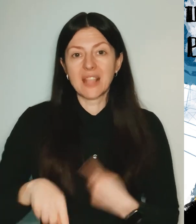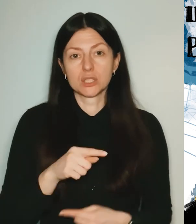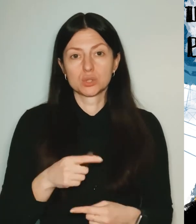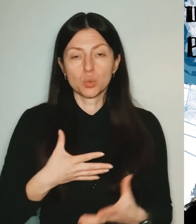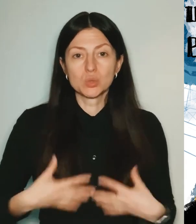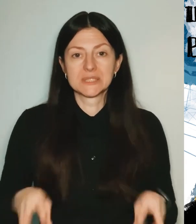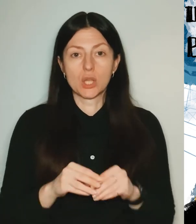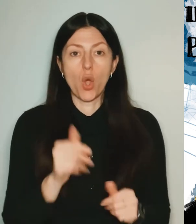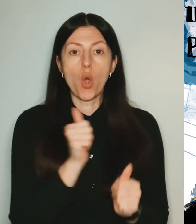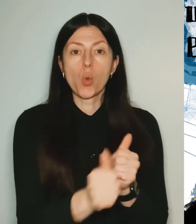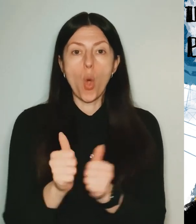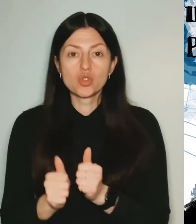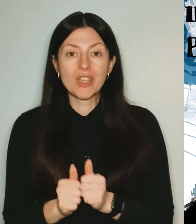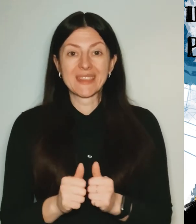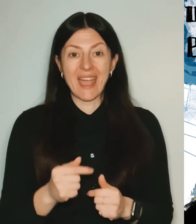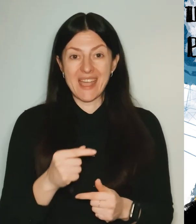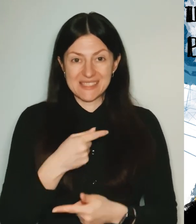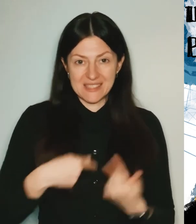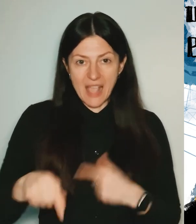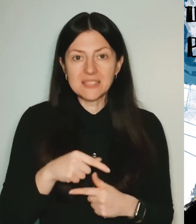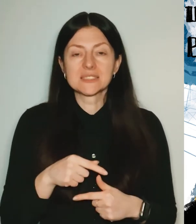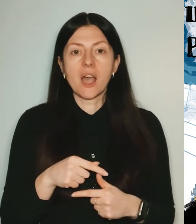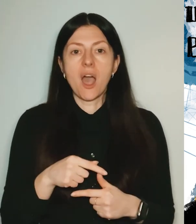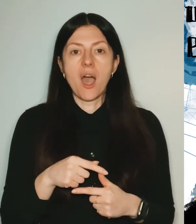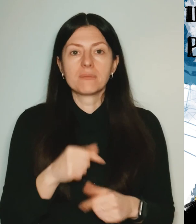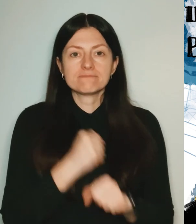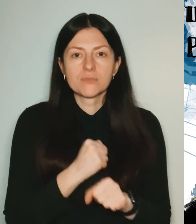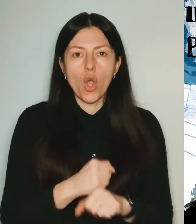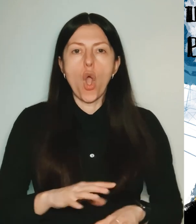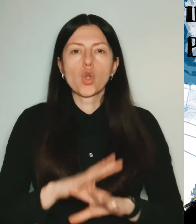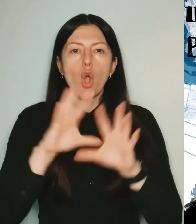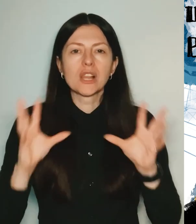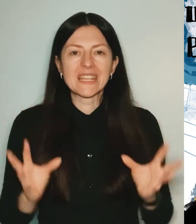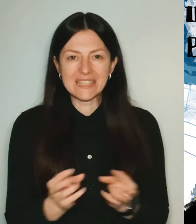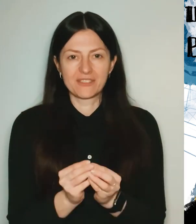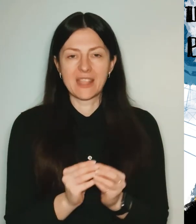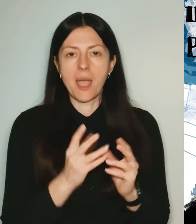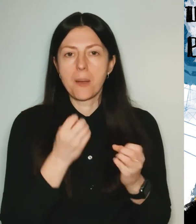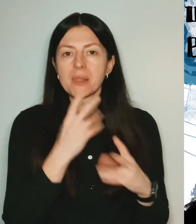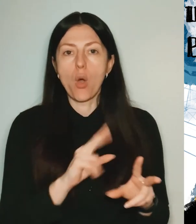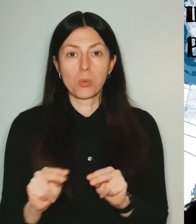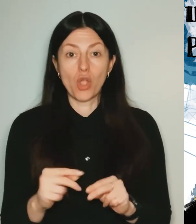we’re all paying for our collective well-being. And I’m not asking for favors.